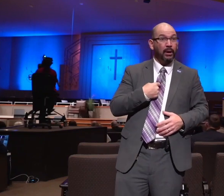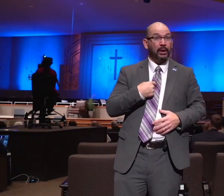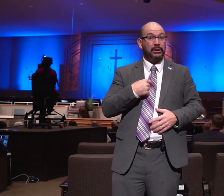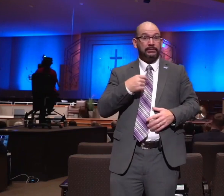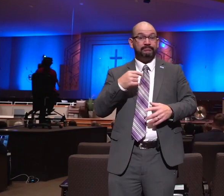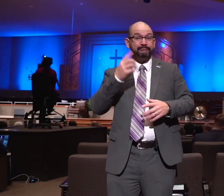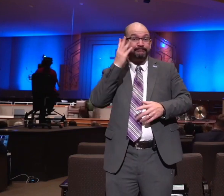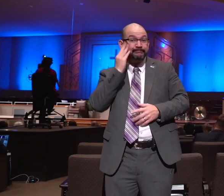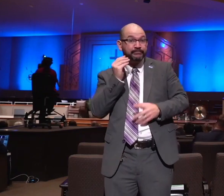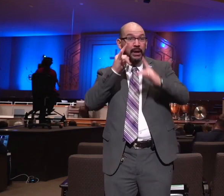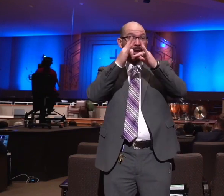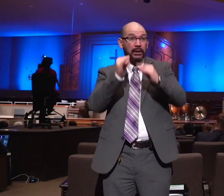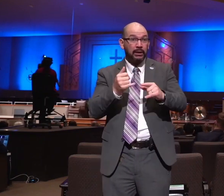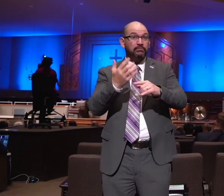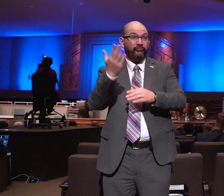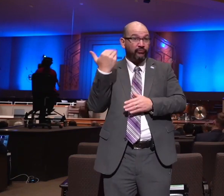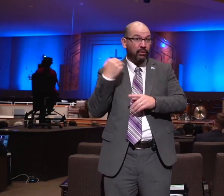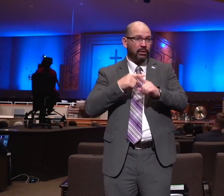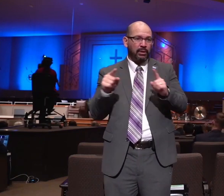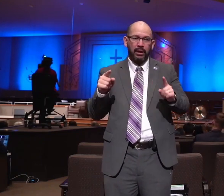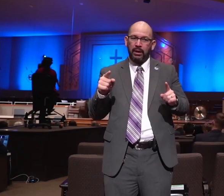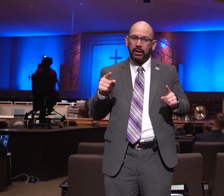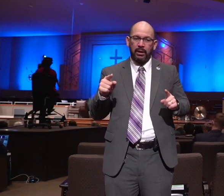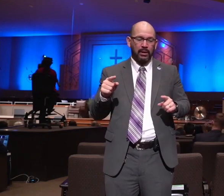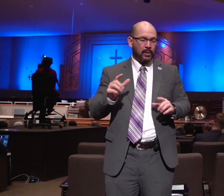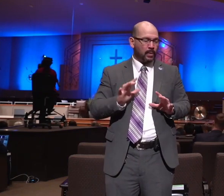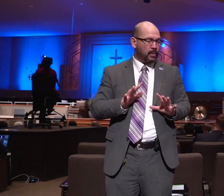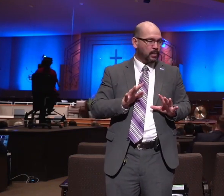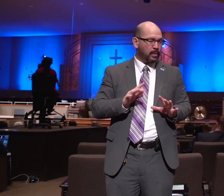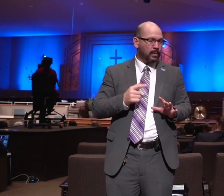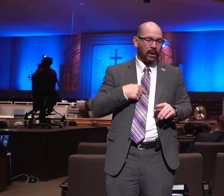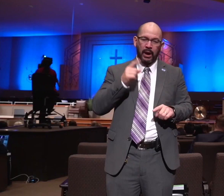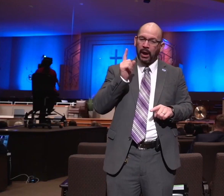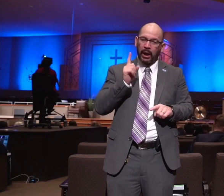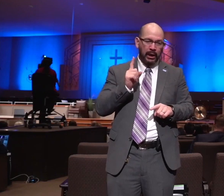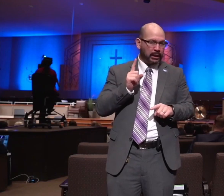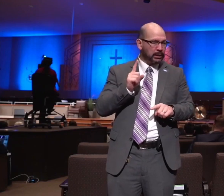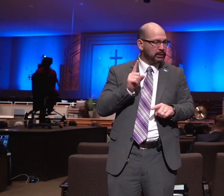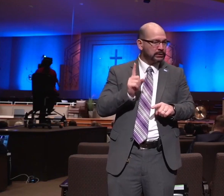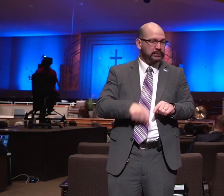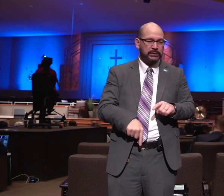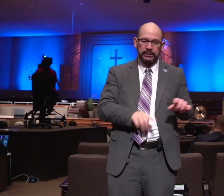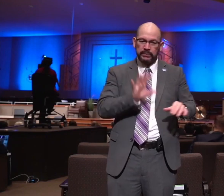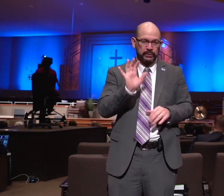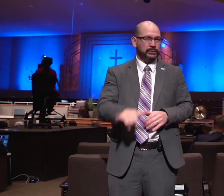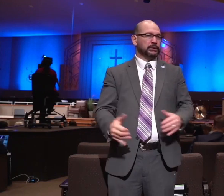was wonderful right now give me a soft bed a good pillow and a nice shower